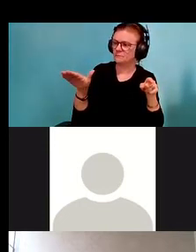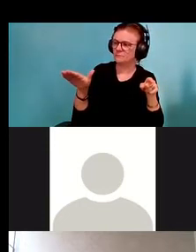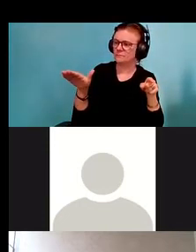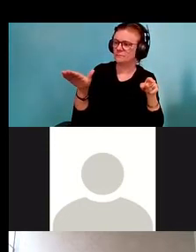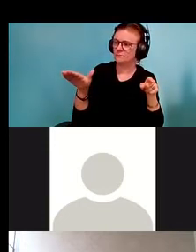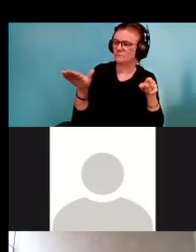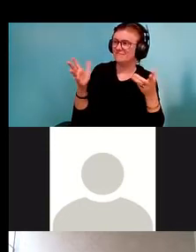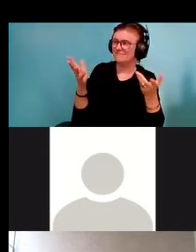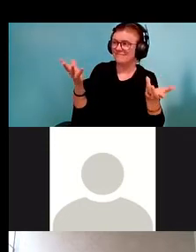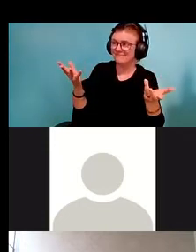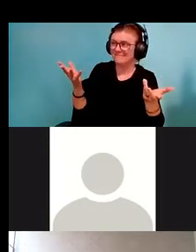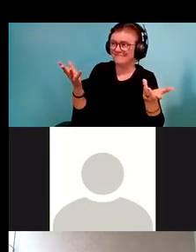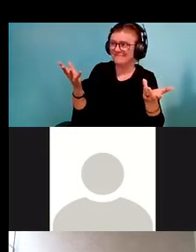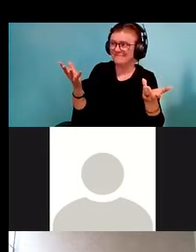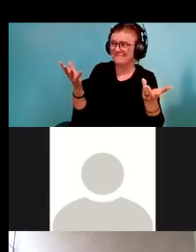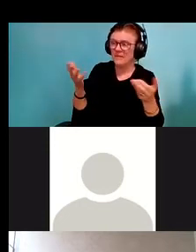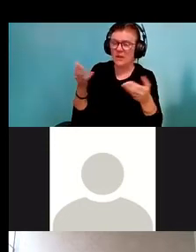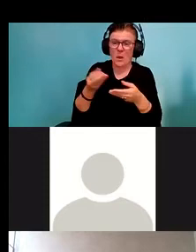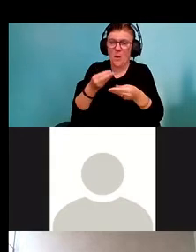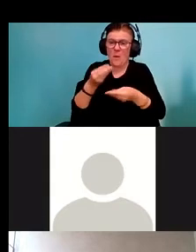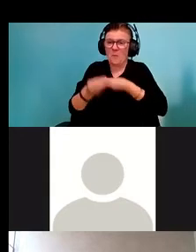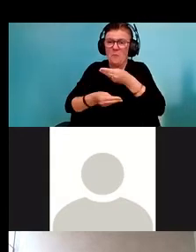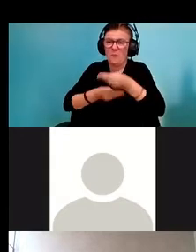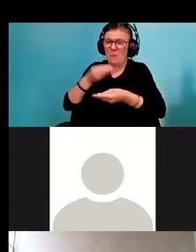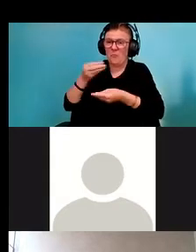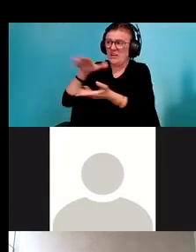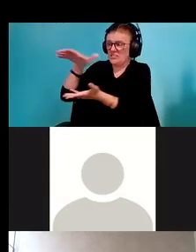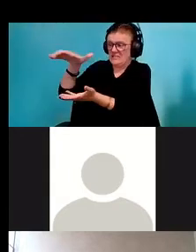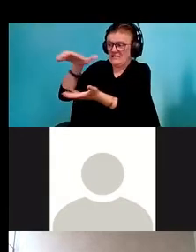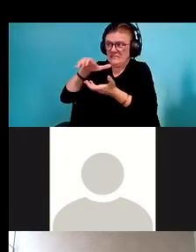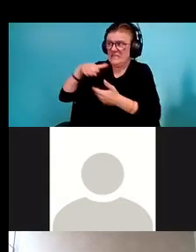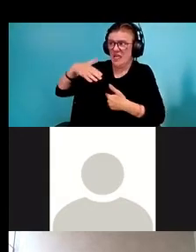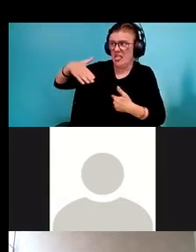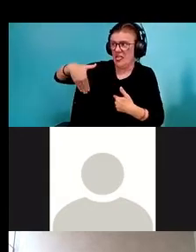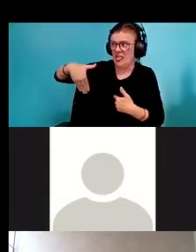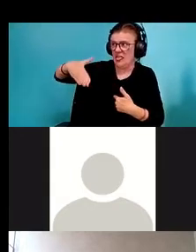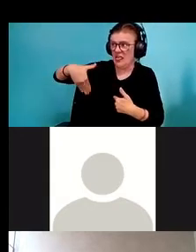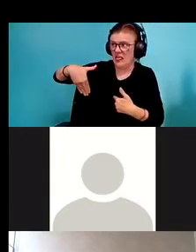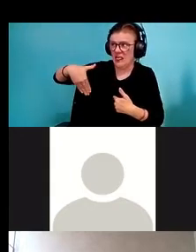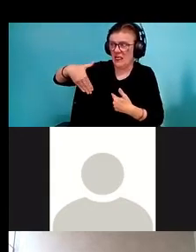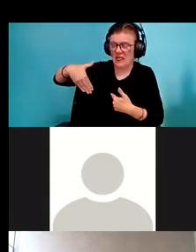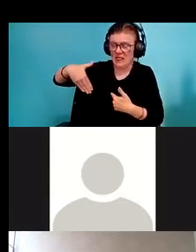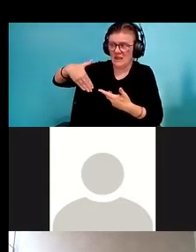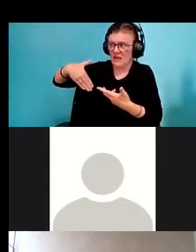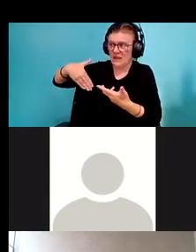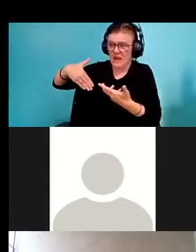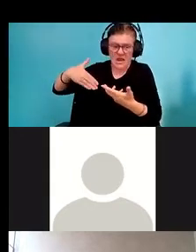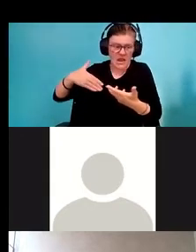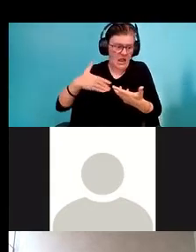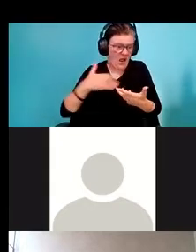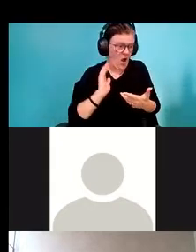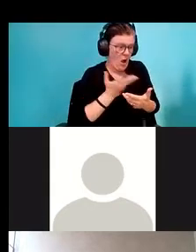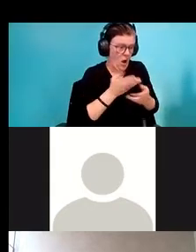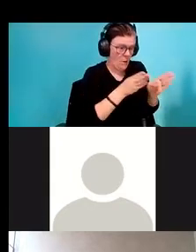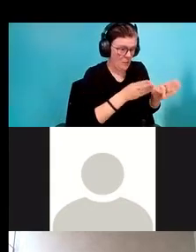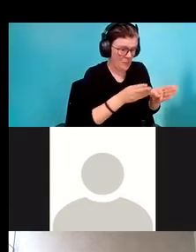received their full budget yet and that impacted their ability to do what they had said they would do,